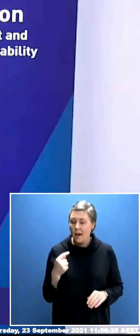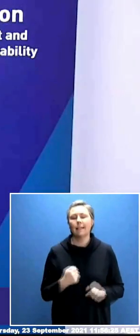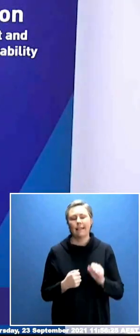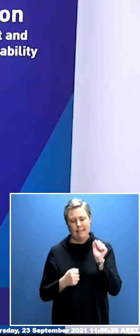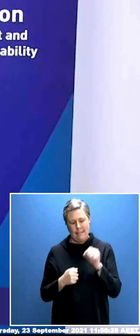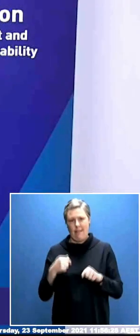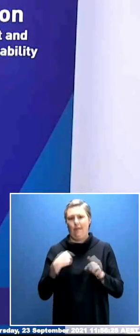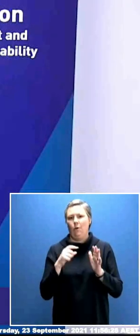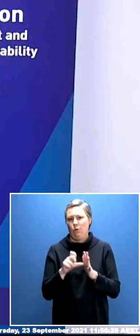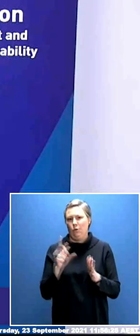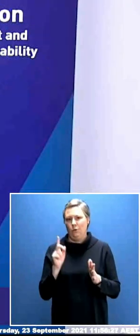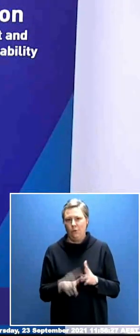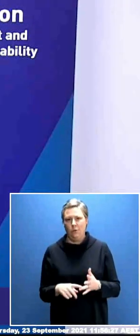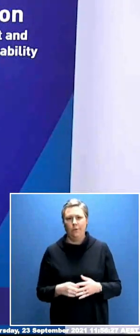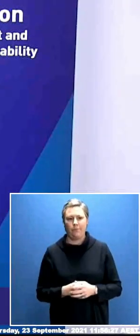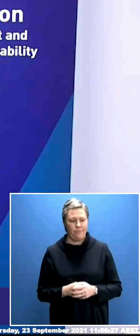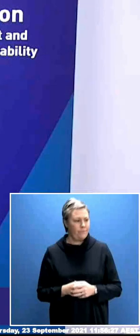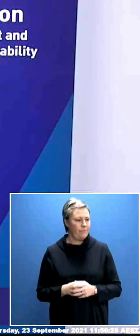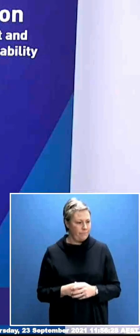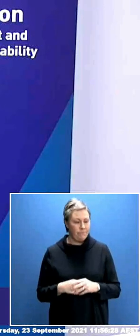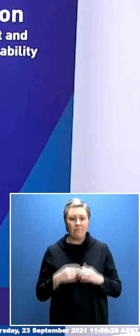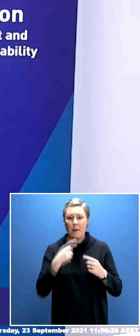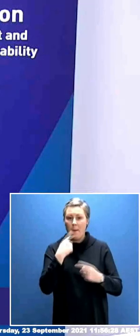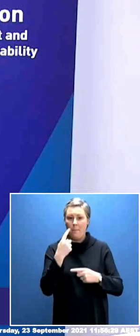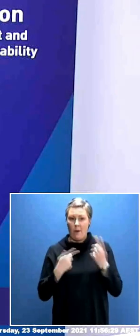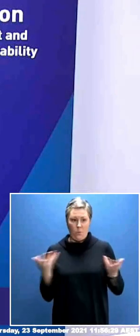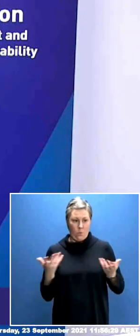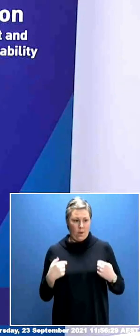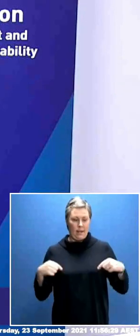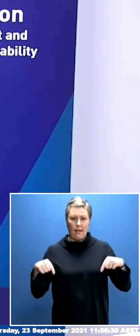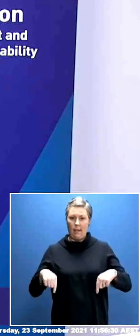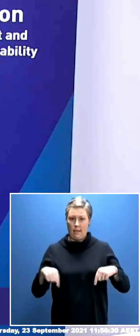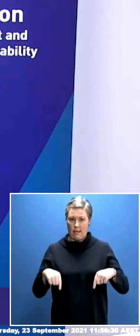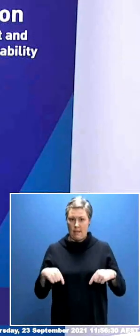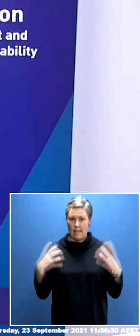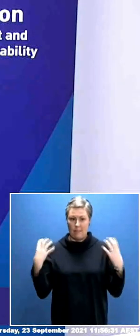Just to explain where everybody is, Commissioner Galbally